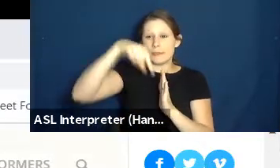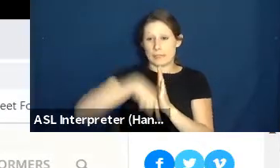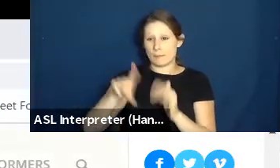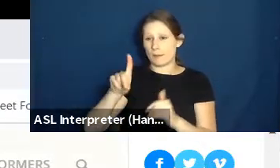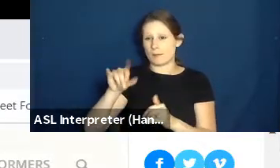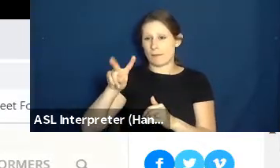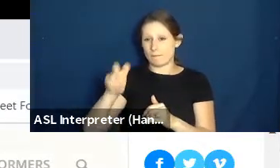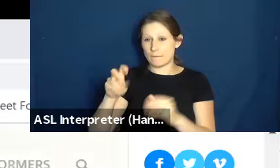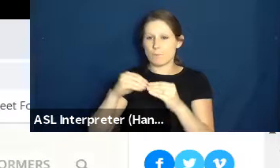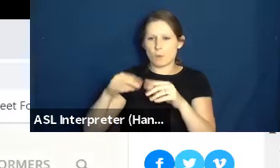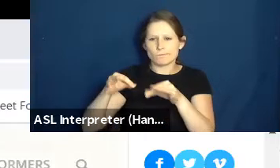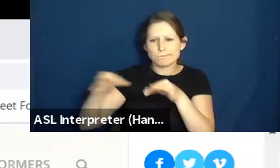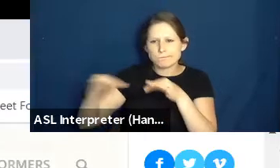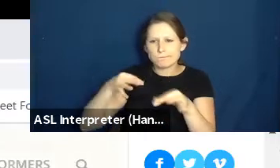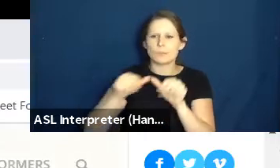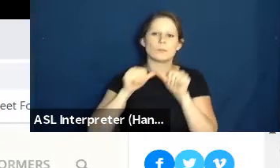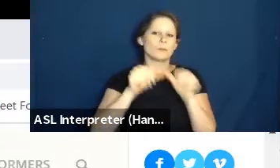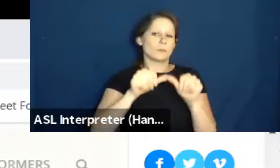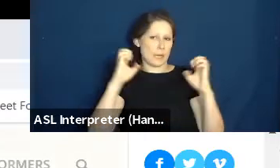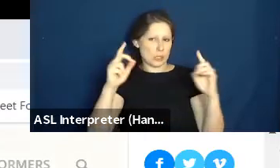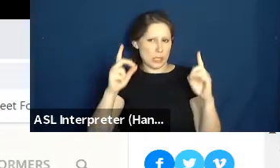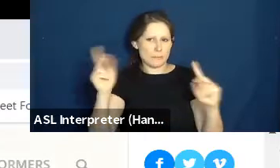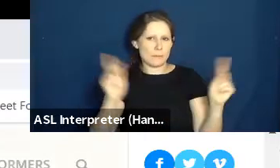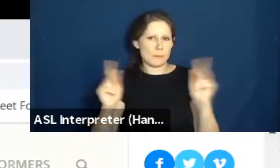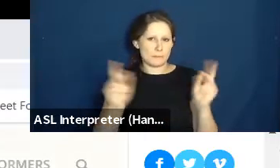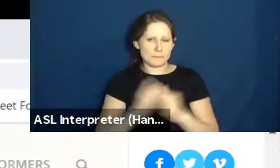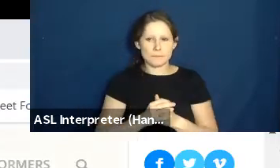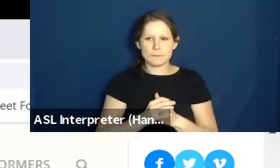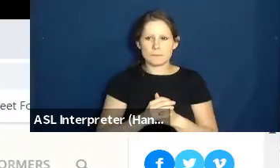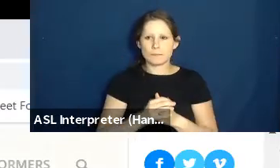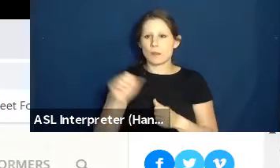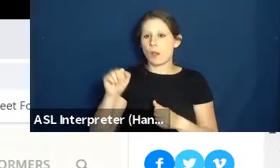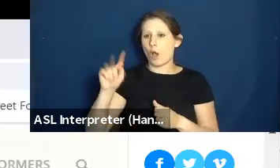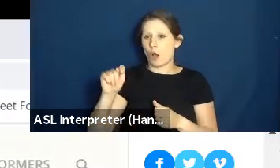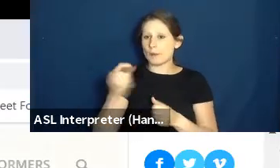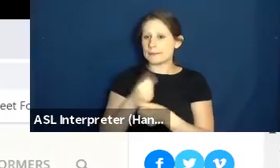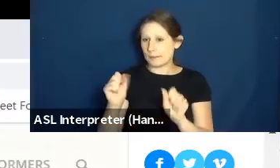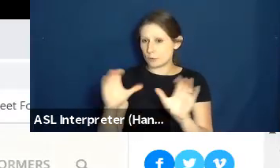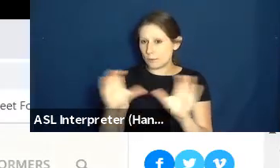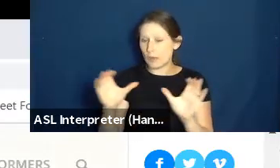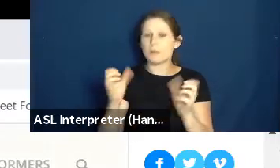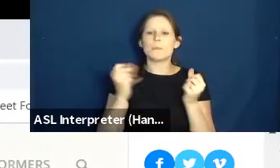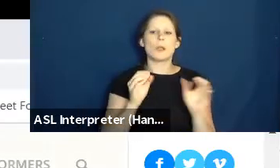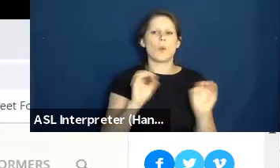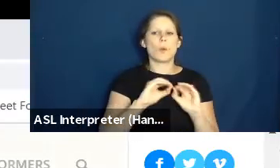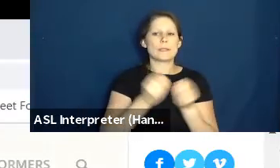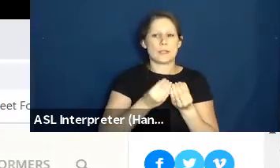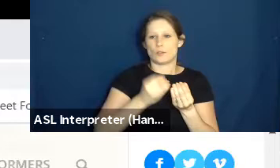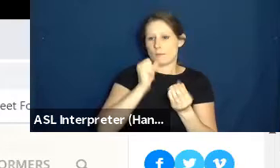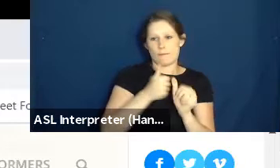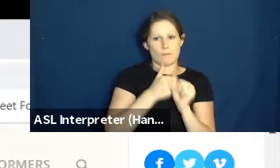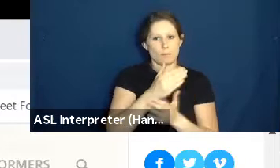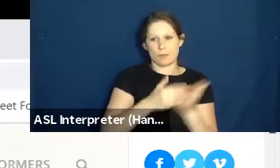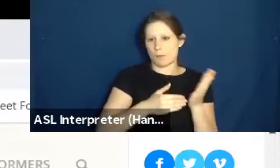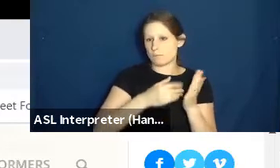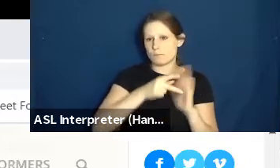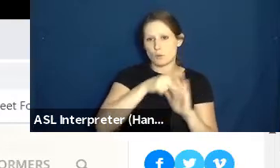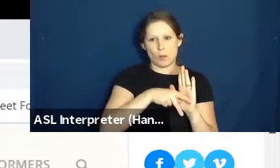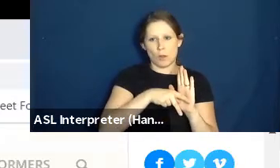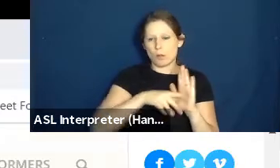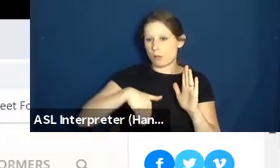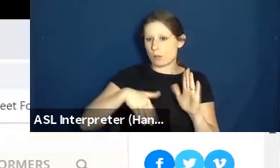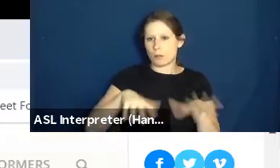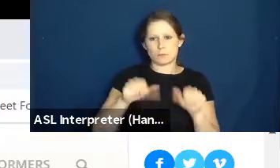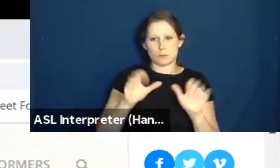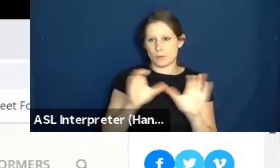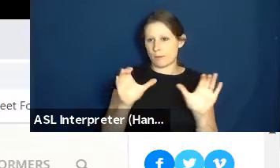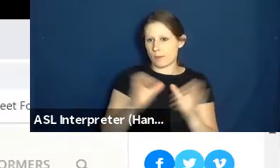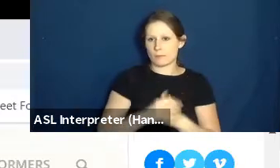we continue educating people who are ArtSafe certified. There's a number of questions,